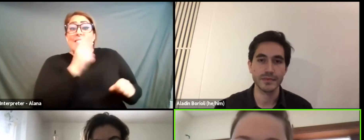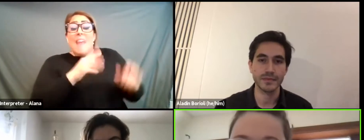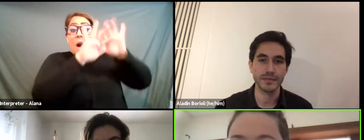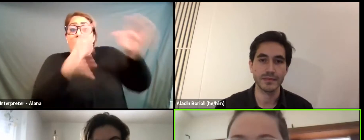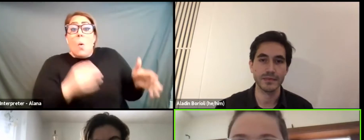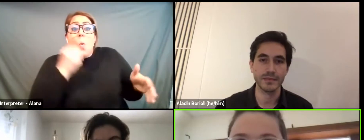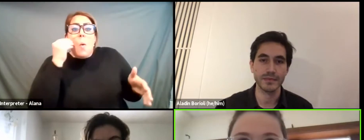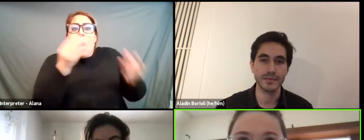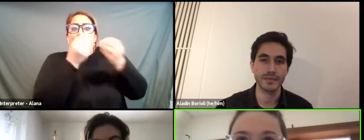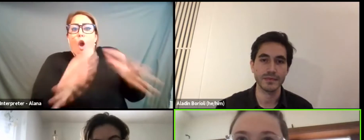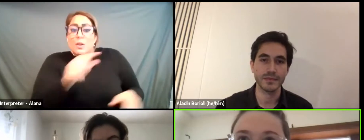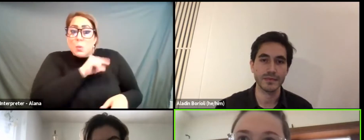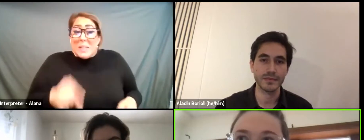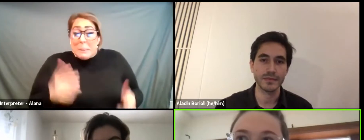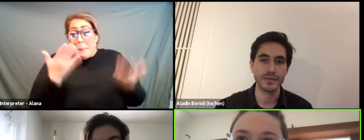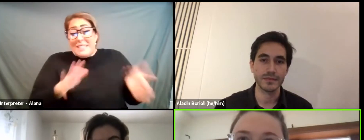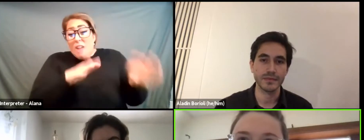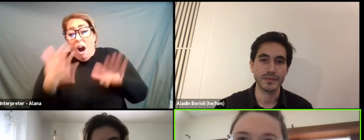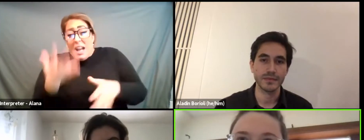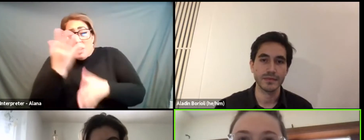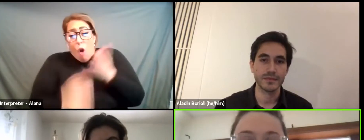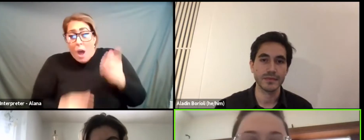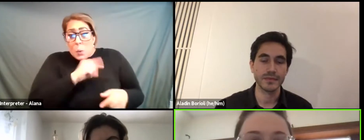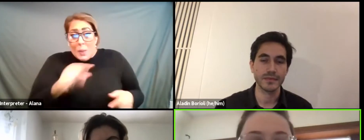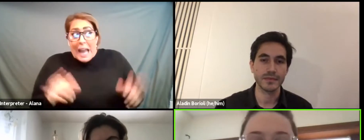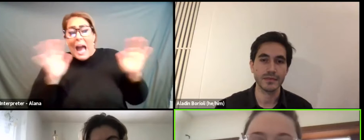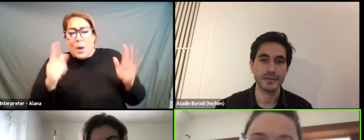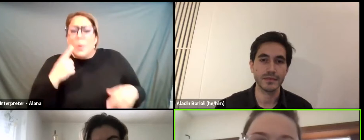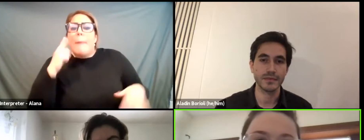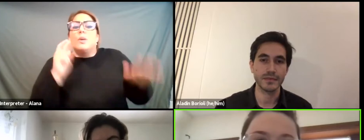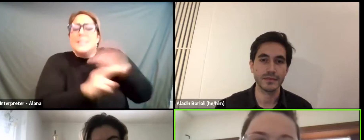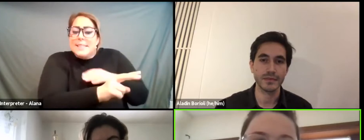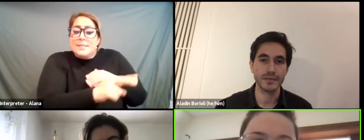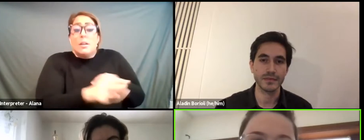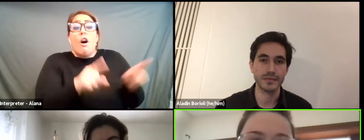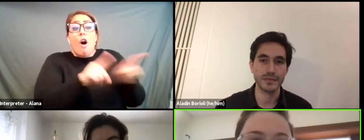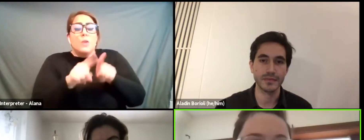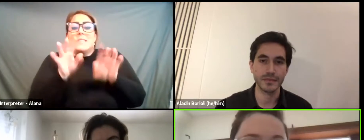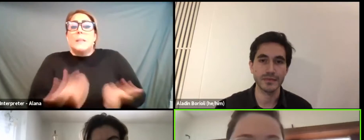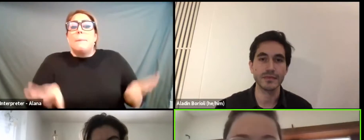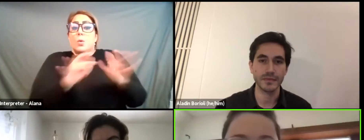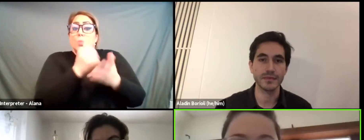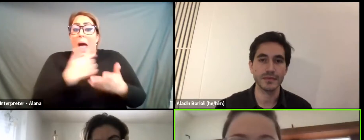But there's other things like, um, understanding the age distribution of the bees in the hive,